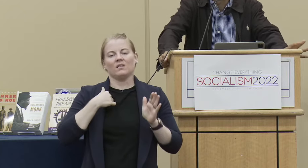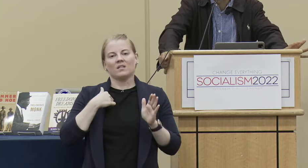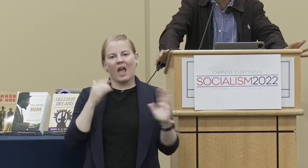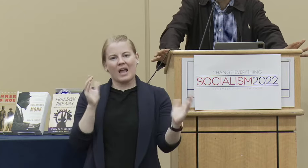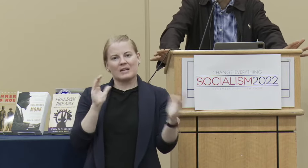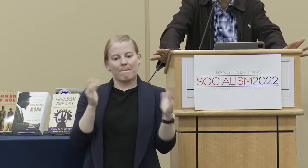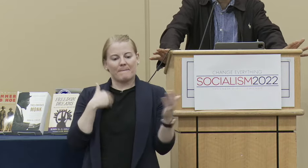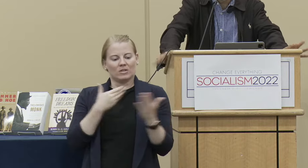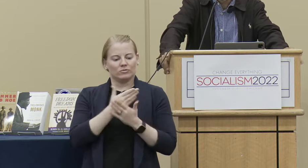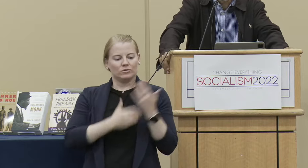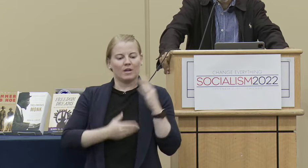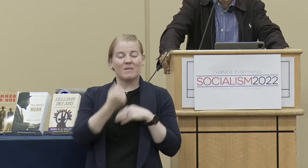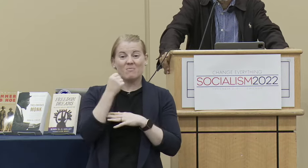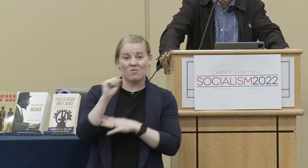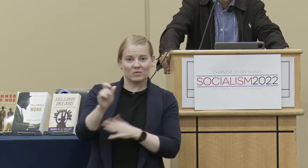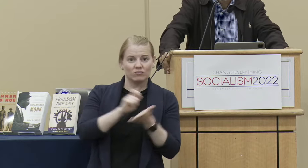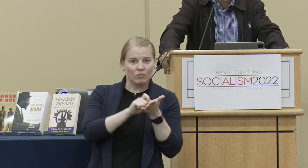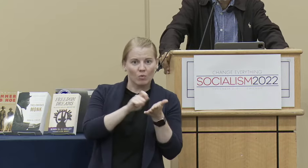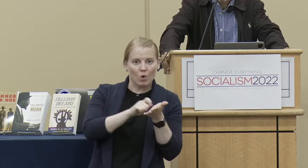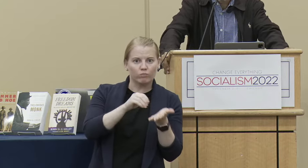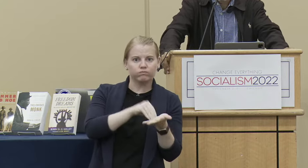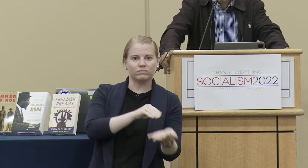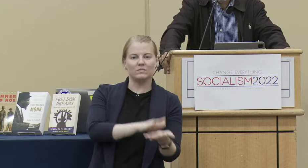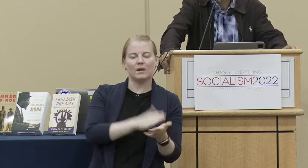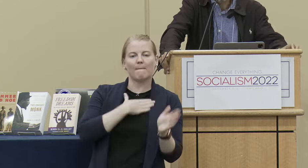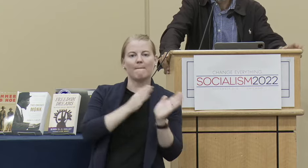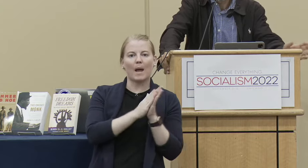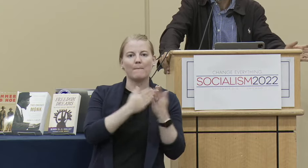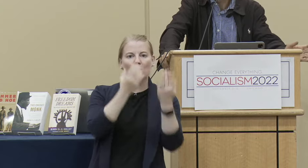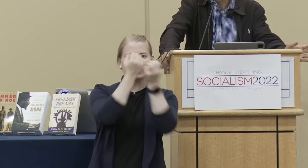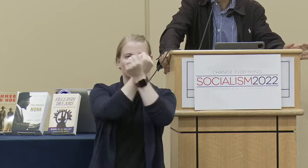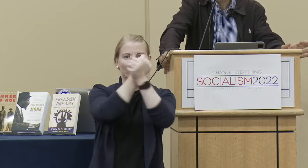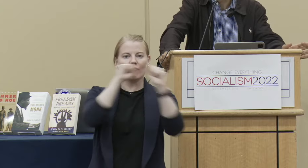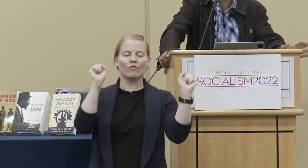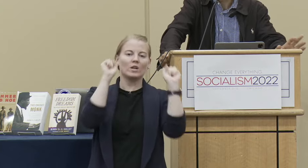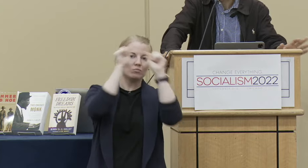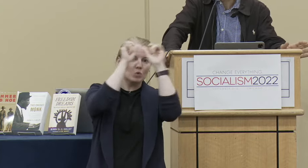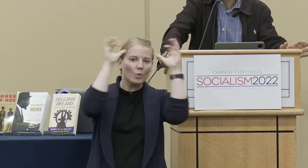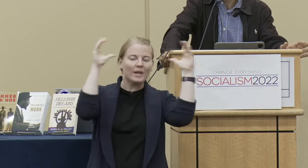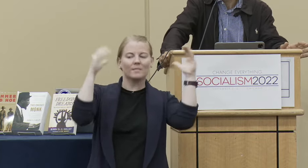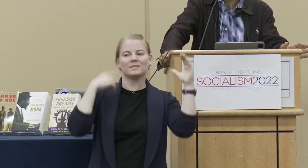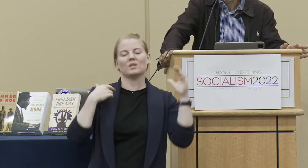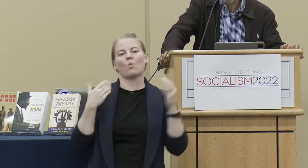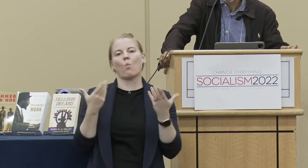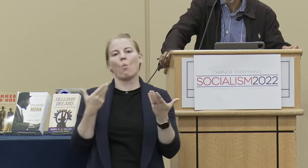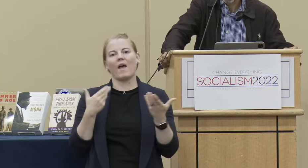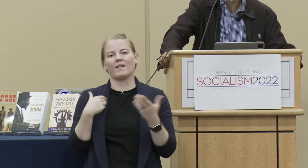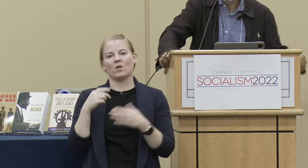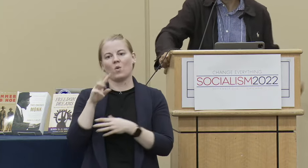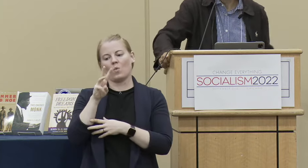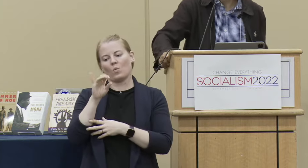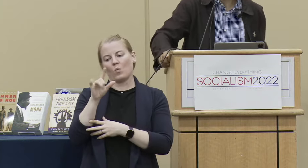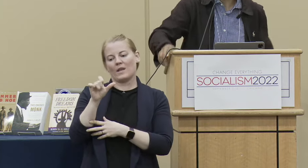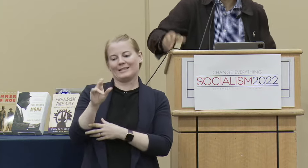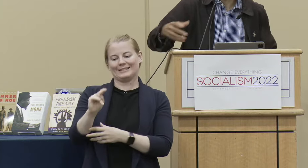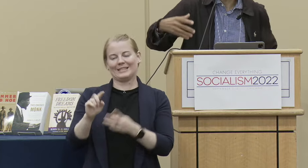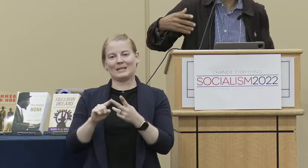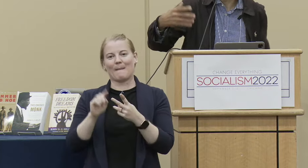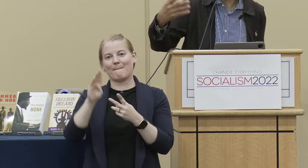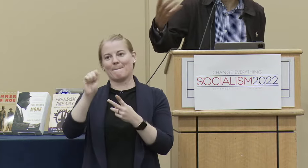sometimes, as I'll mention. Anyway, I had 15 minutes, and I spoke mostly about chief figurative movements trying to establish the basis for socialism outside the shadows of the state . And I compared some of the movements that I